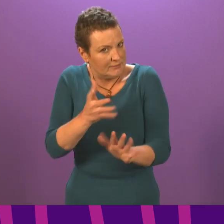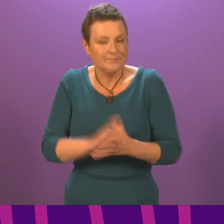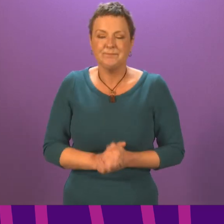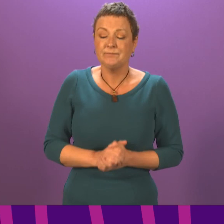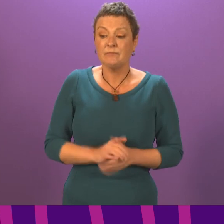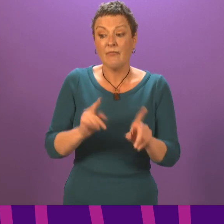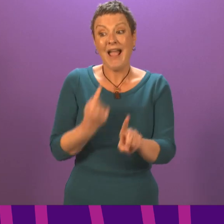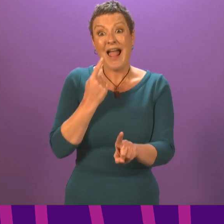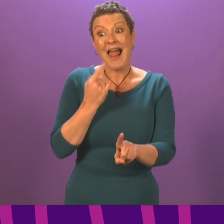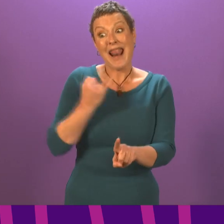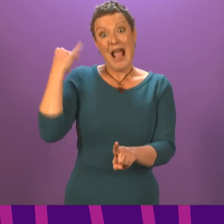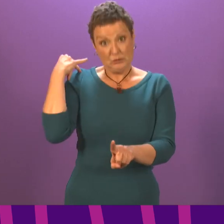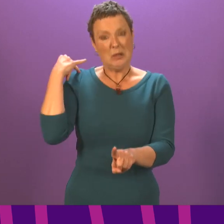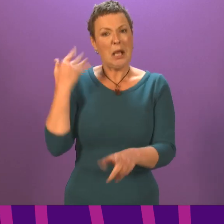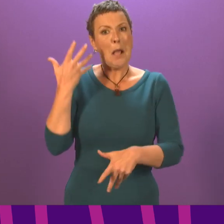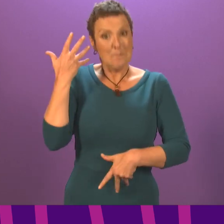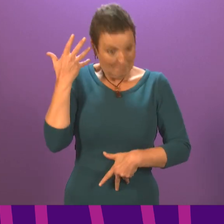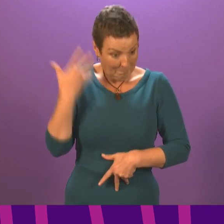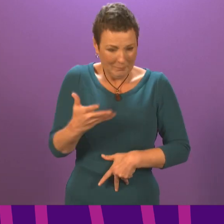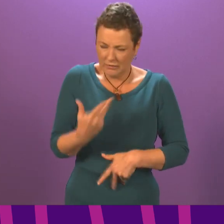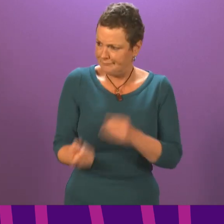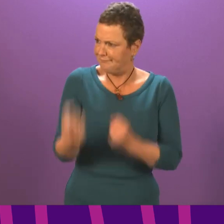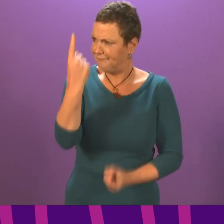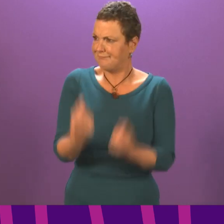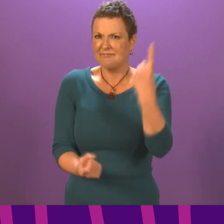Last week, we again heard objections to travel restrictions. However, travel restrictions